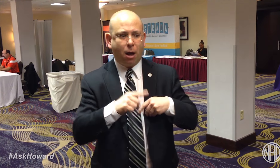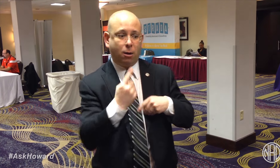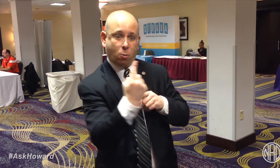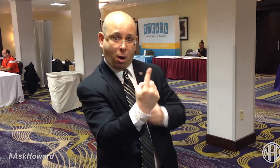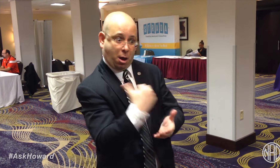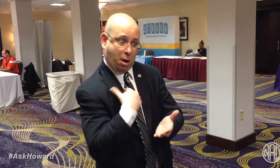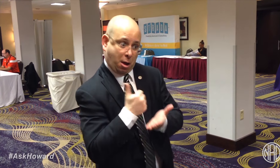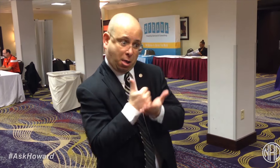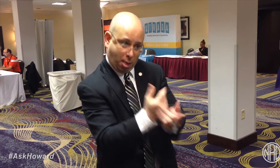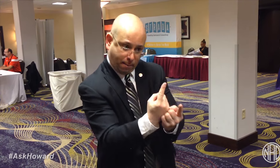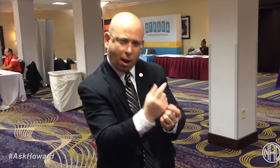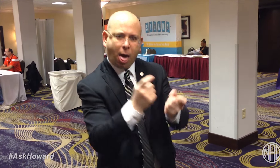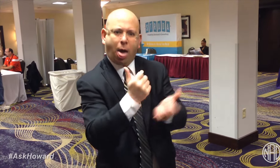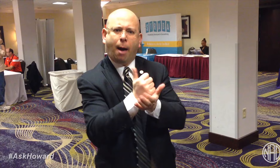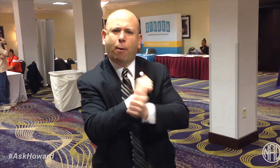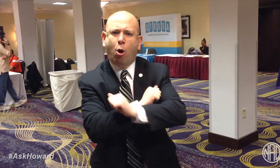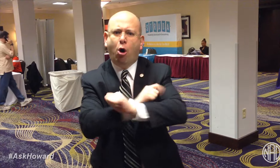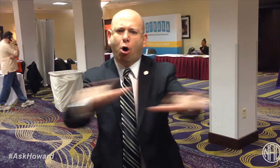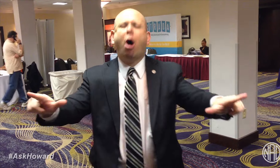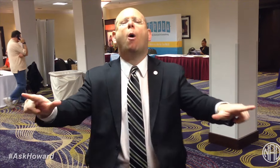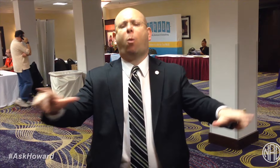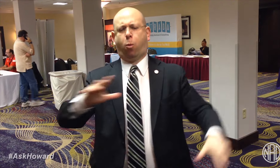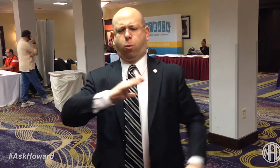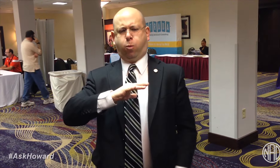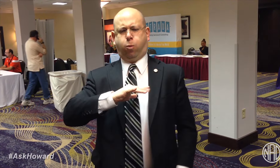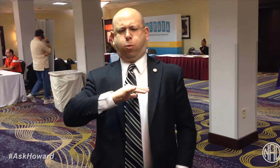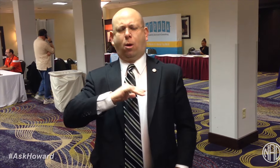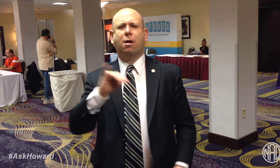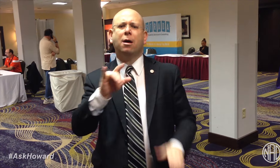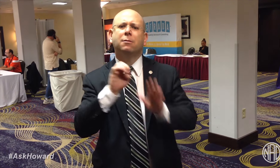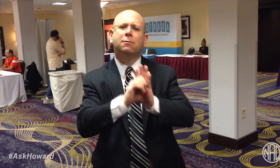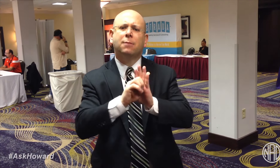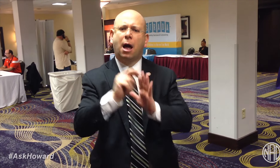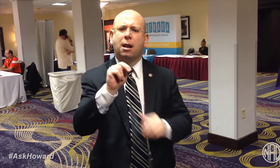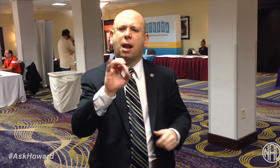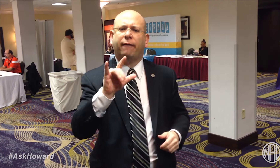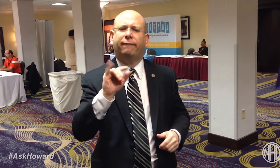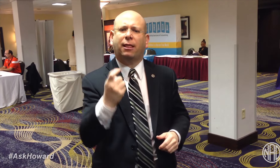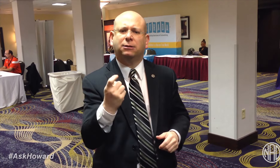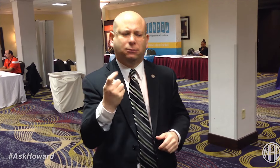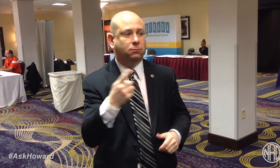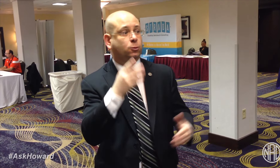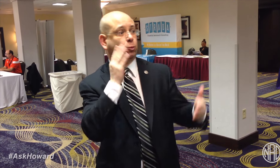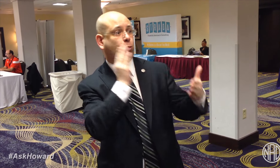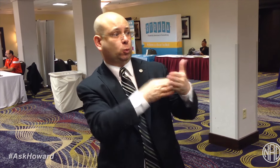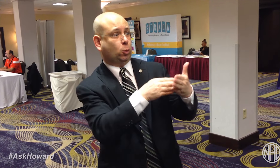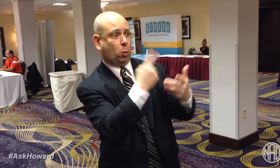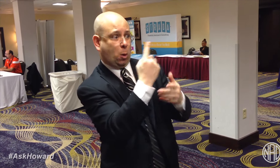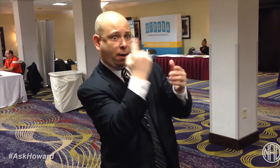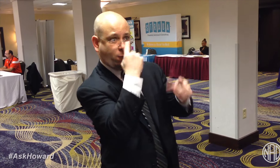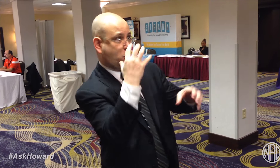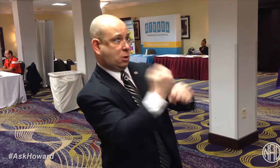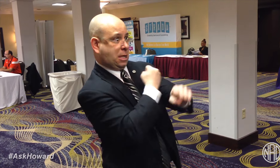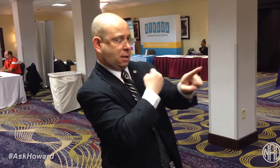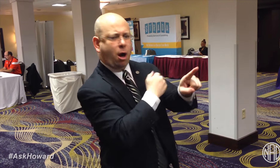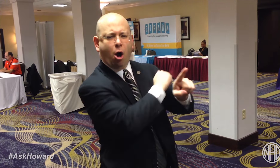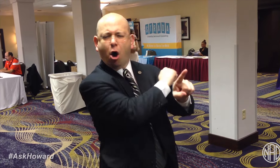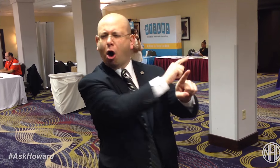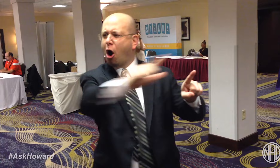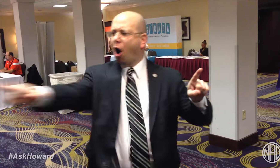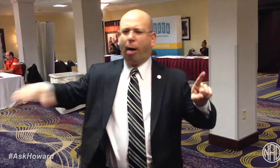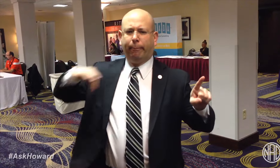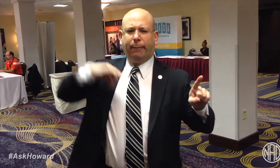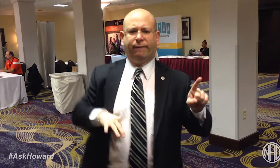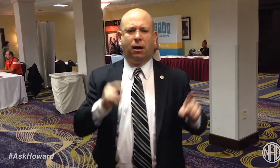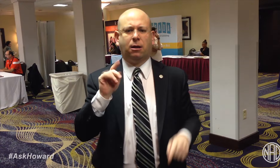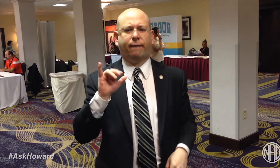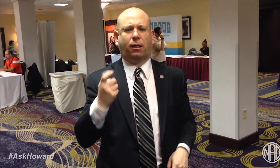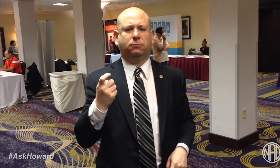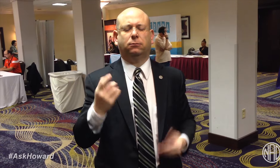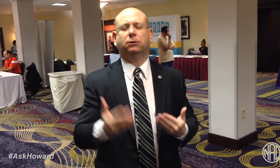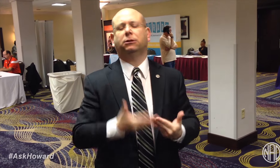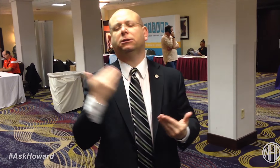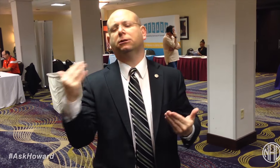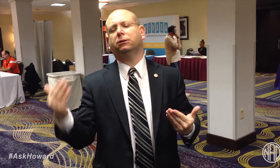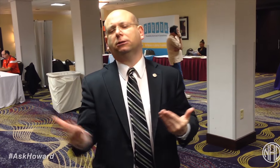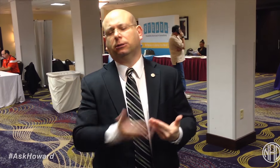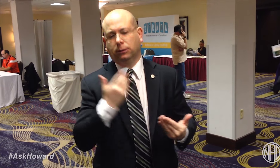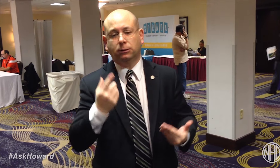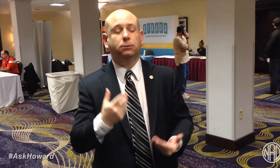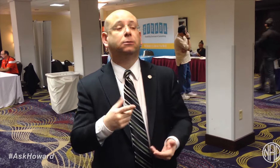If a case benefits everyone else, then we will be involved such as Netflix -- everyone benefited from that win.